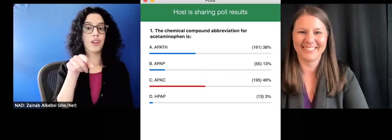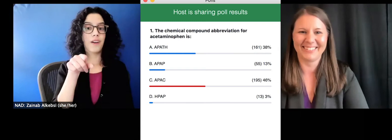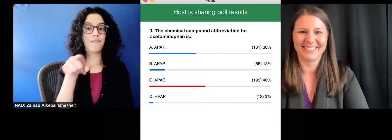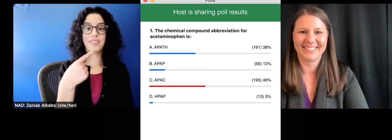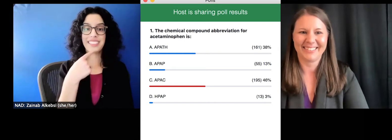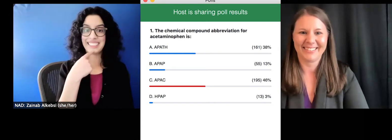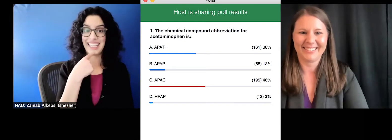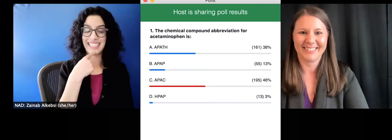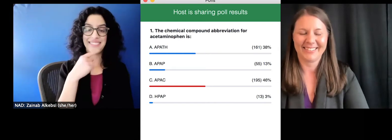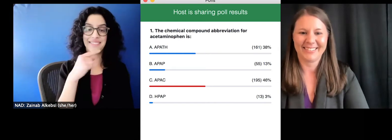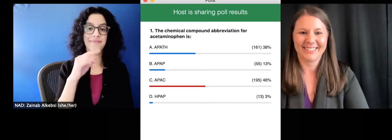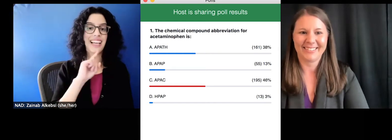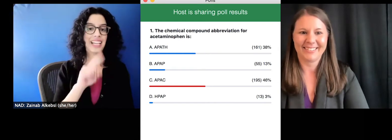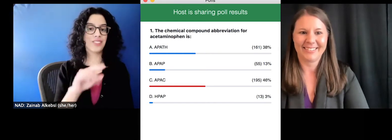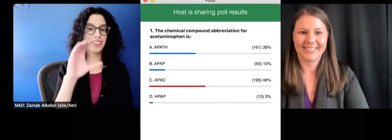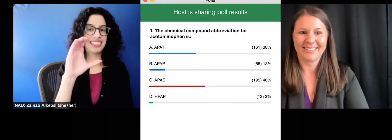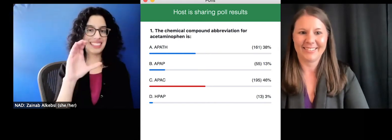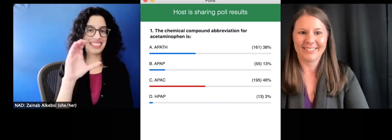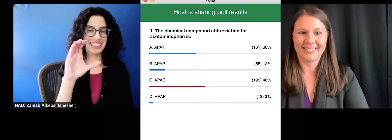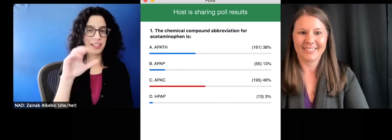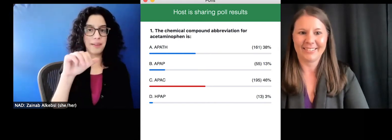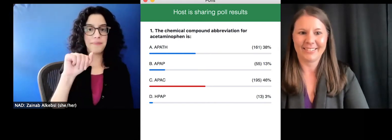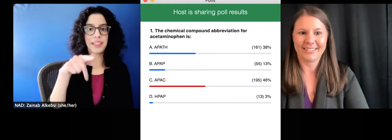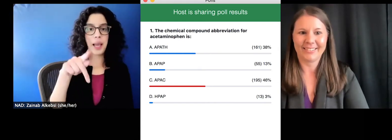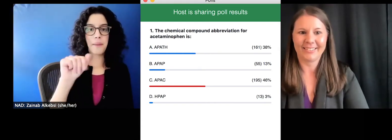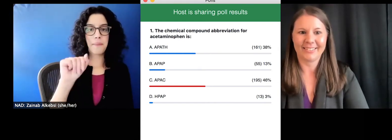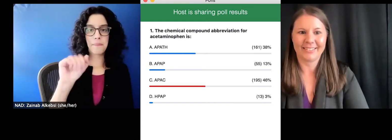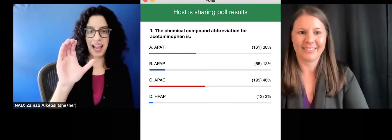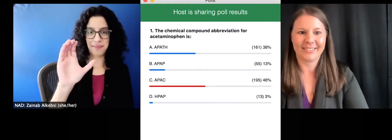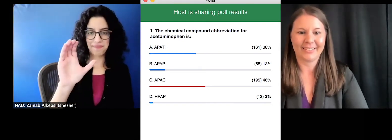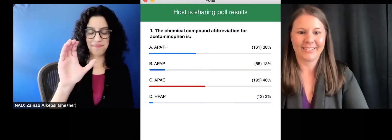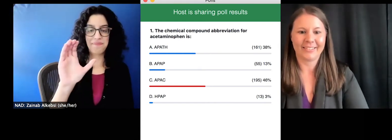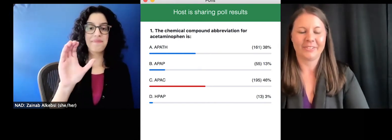Most of you picked C, APAC.